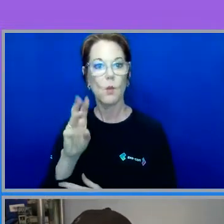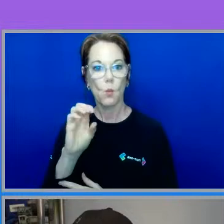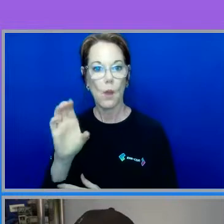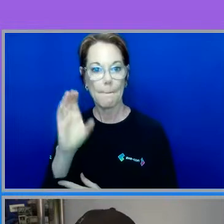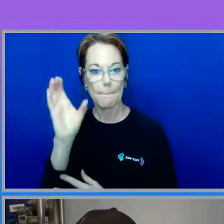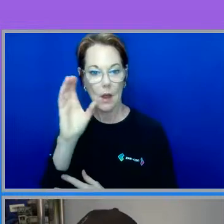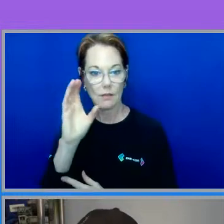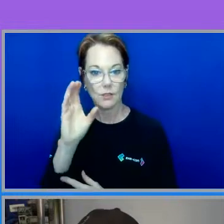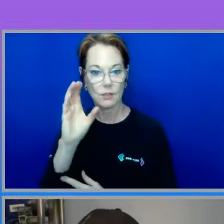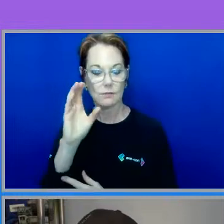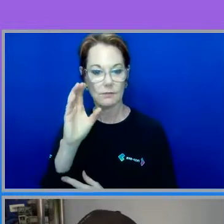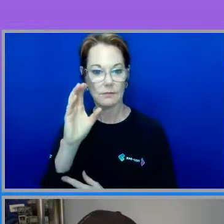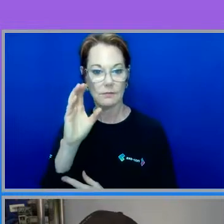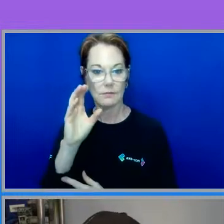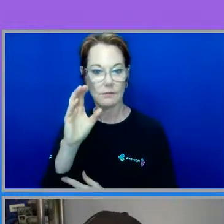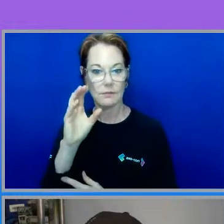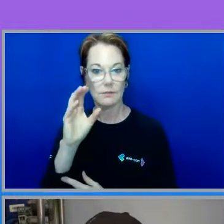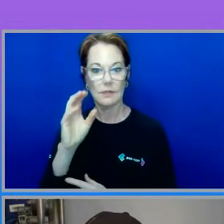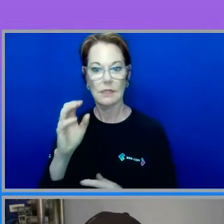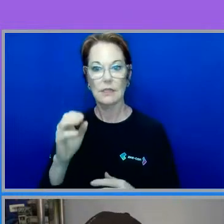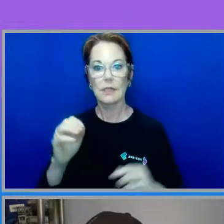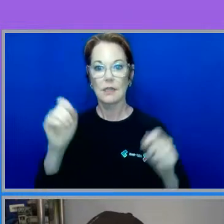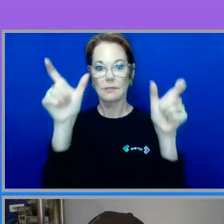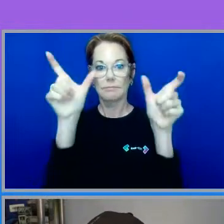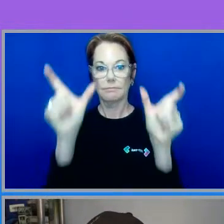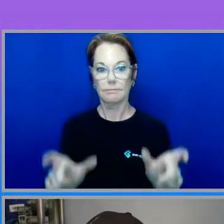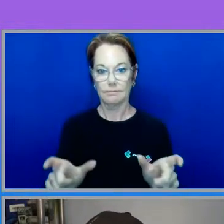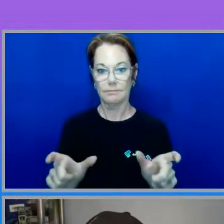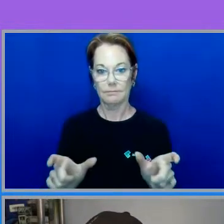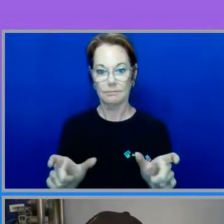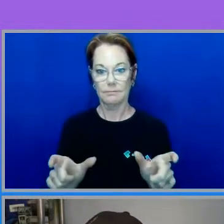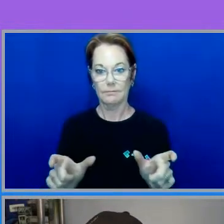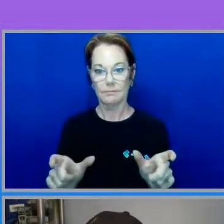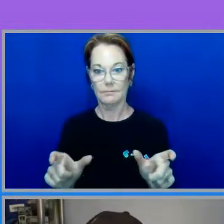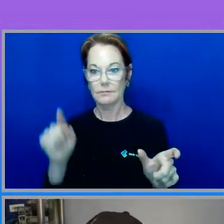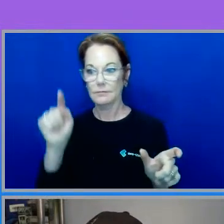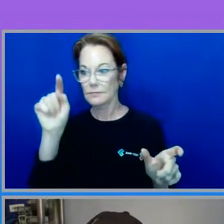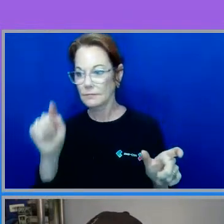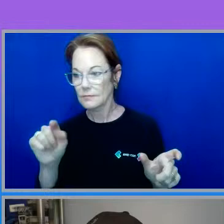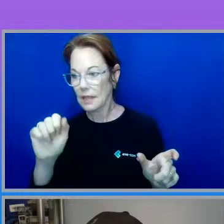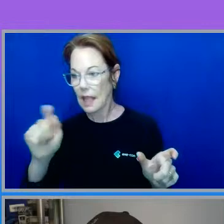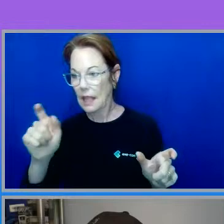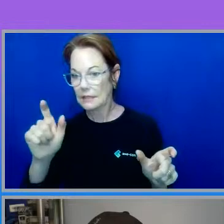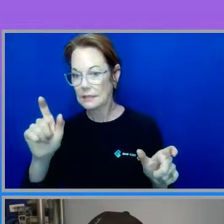extension. So I'm right clicking. I'm hitting inspect to pull up Chrome DevTools. And